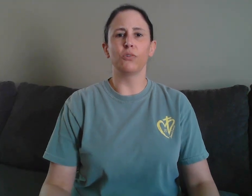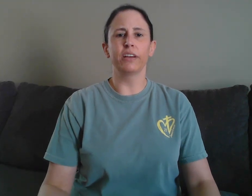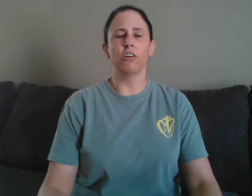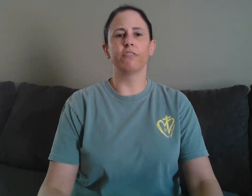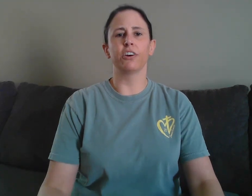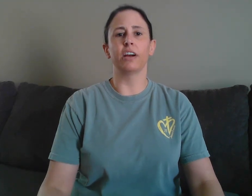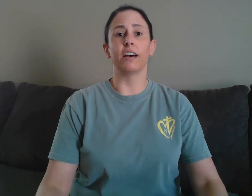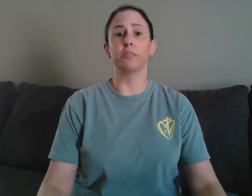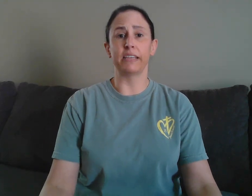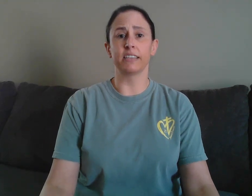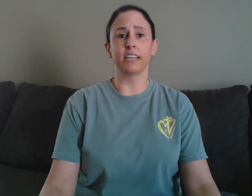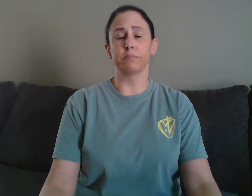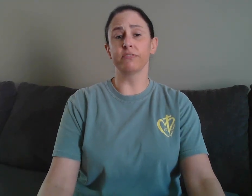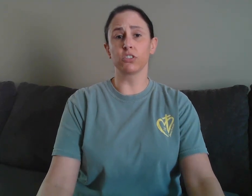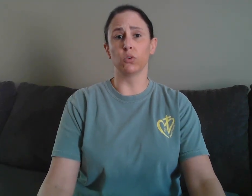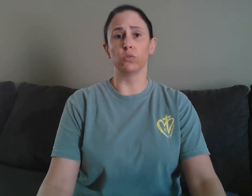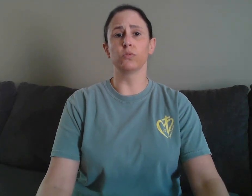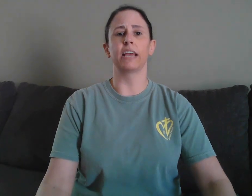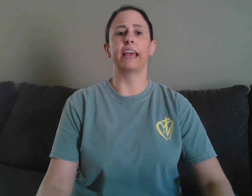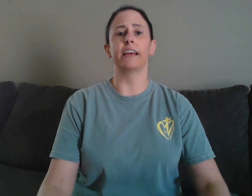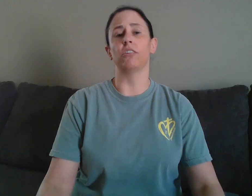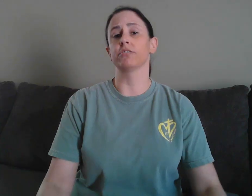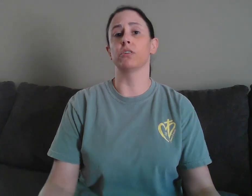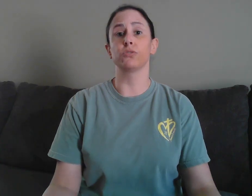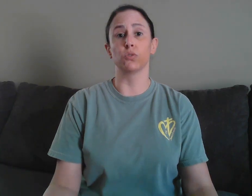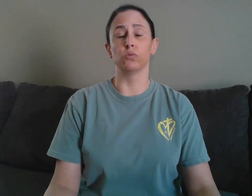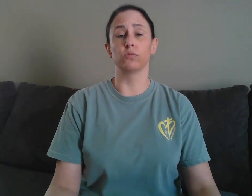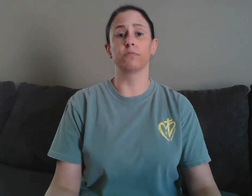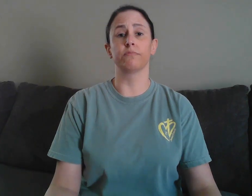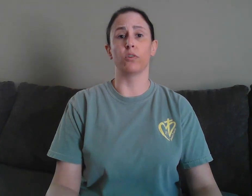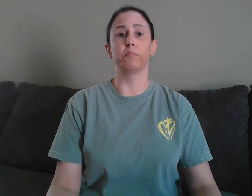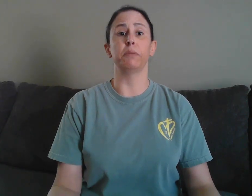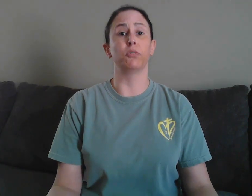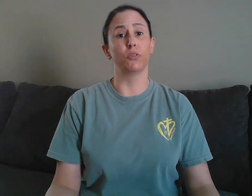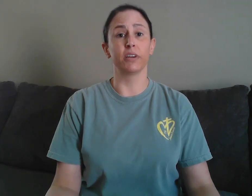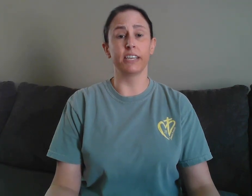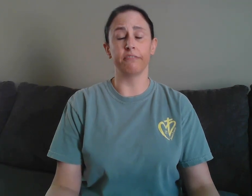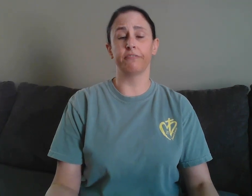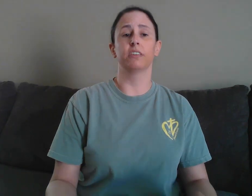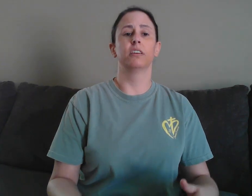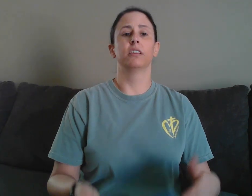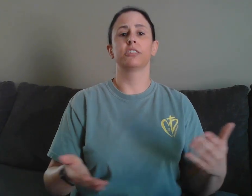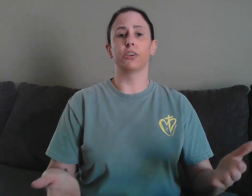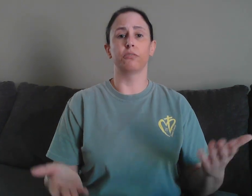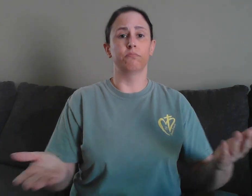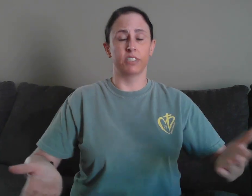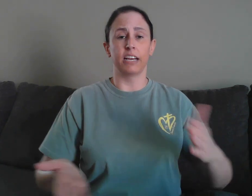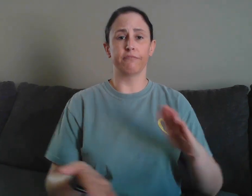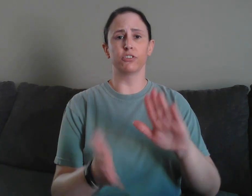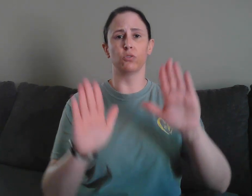going over uh the basic types of schools and also schools for people who are deaf. So the sign for